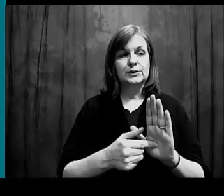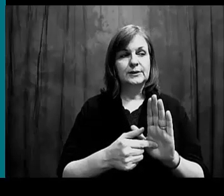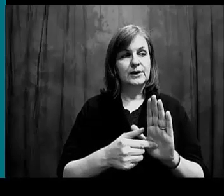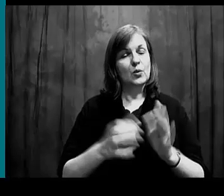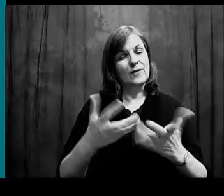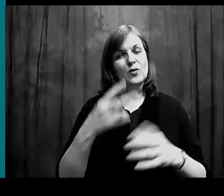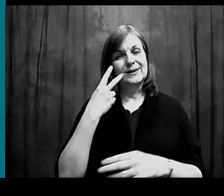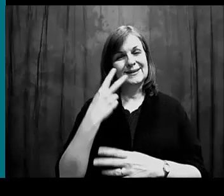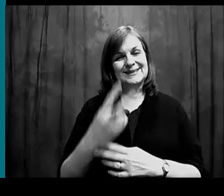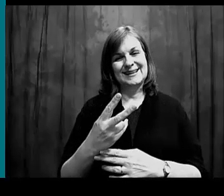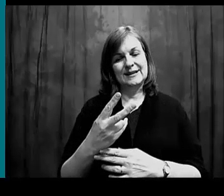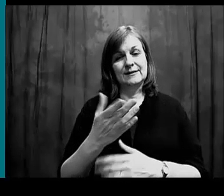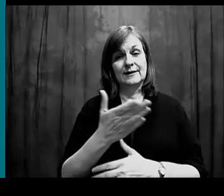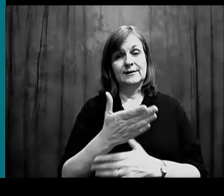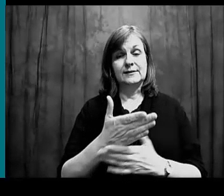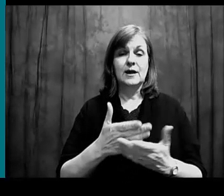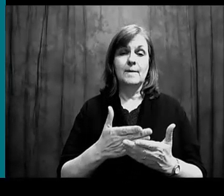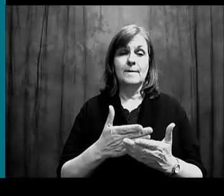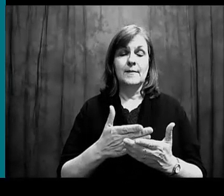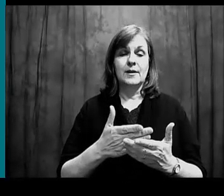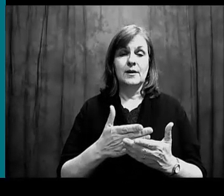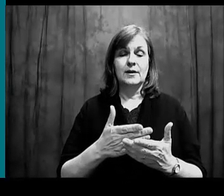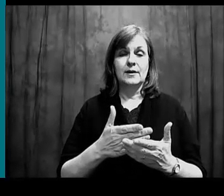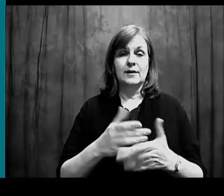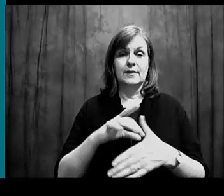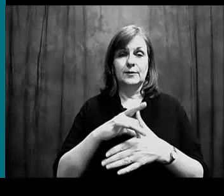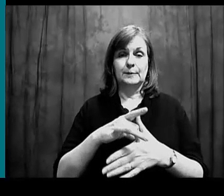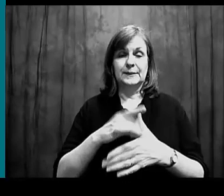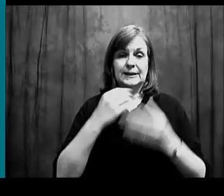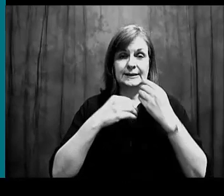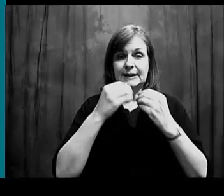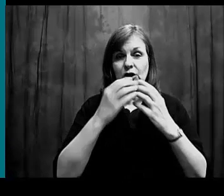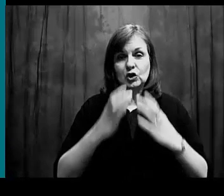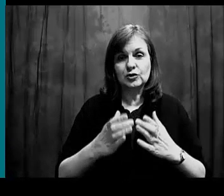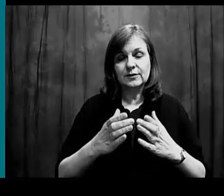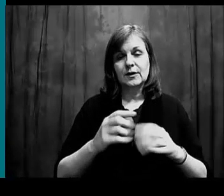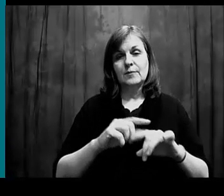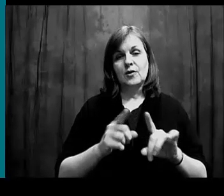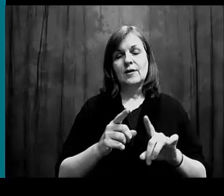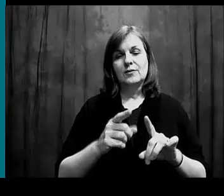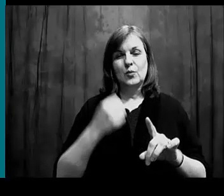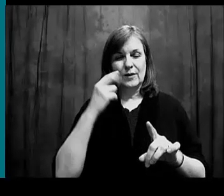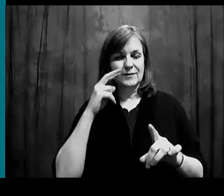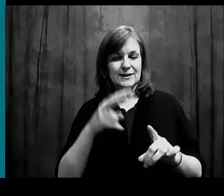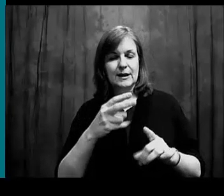and we've already looked it at some of the carnivorous mammals but this gives you